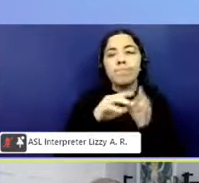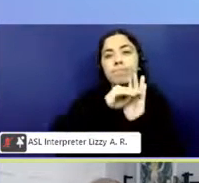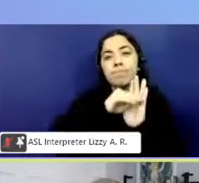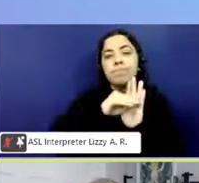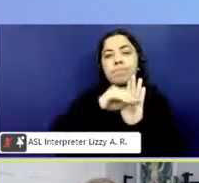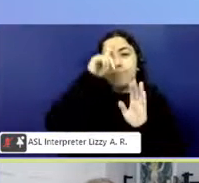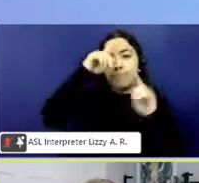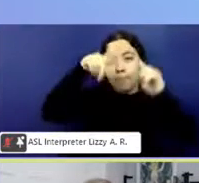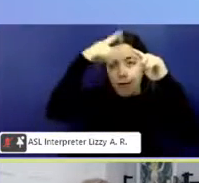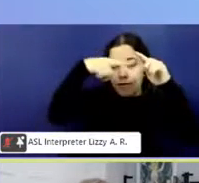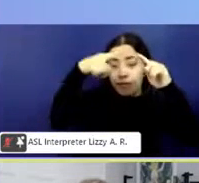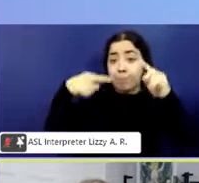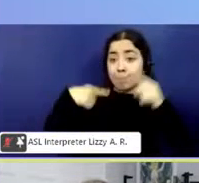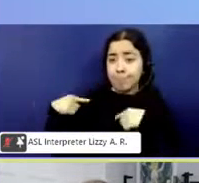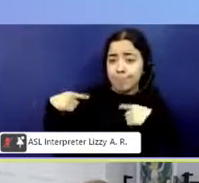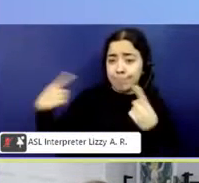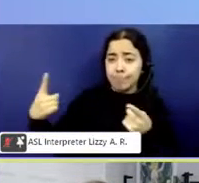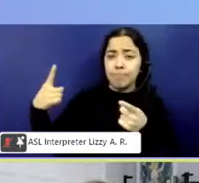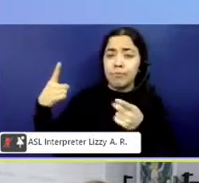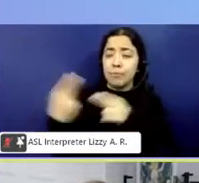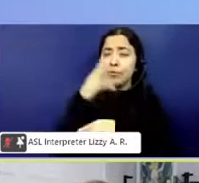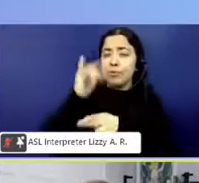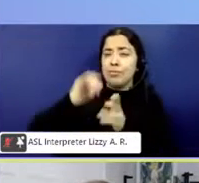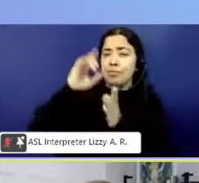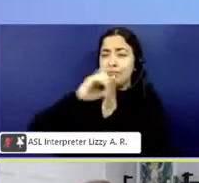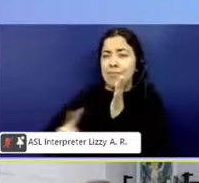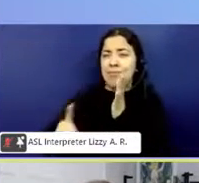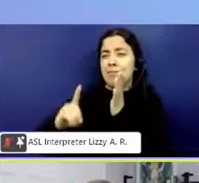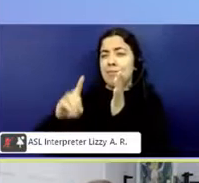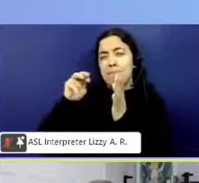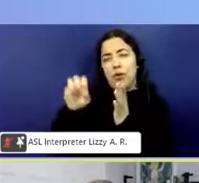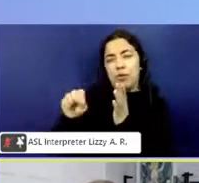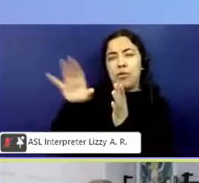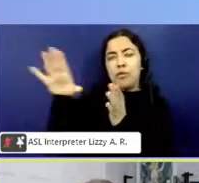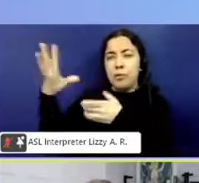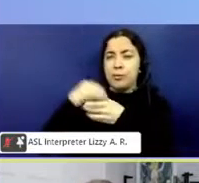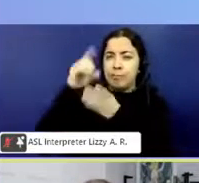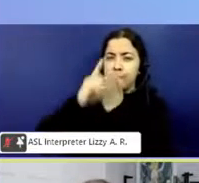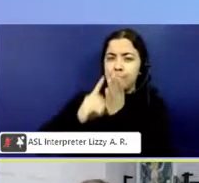I've used Microsoft's inclusive design resources for years to educate myself and